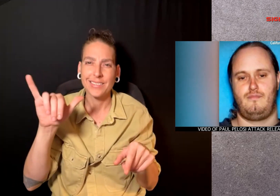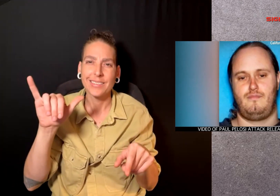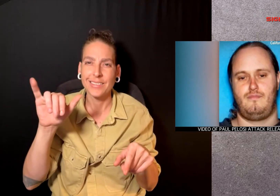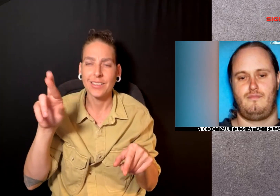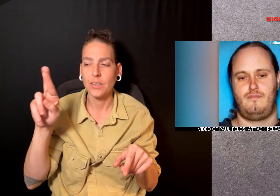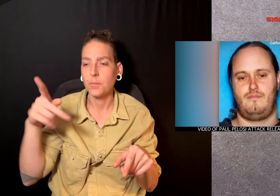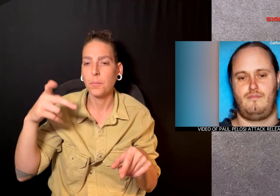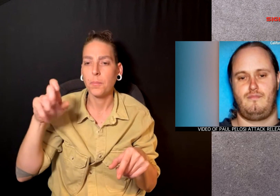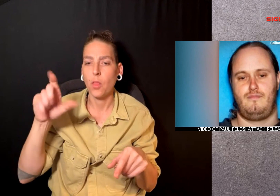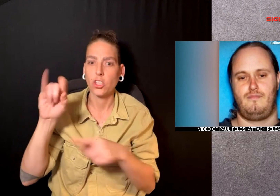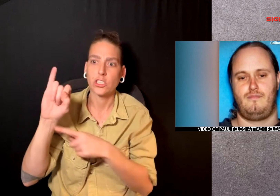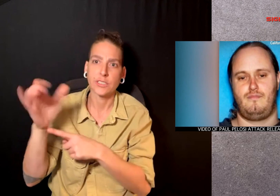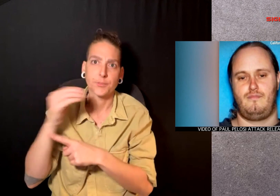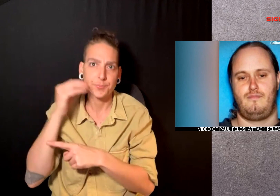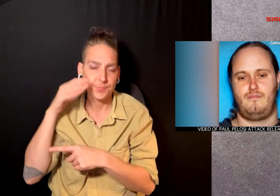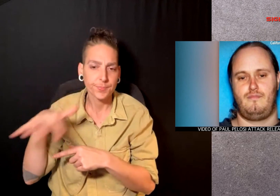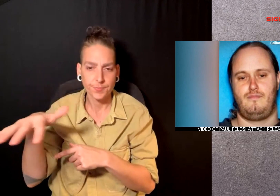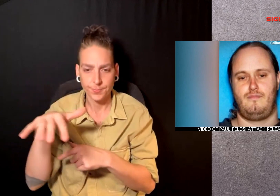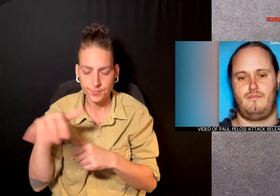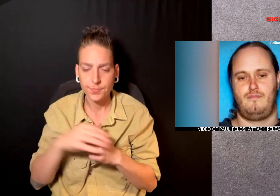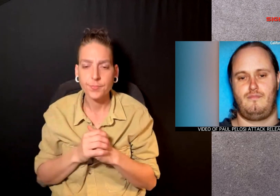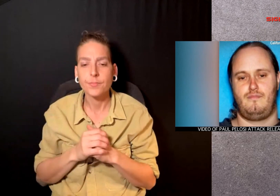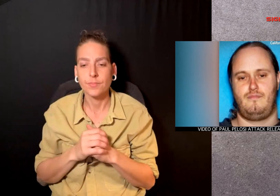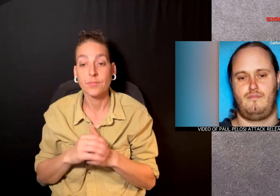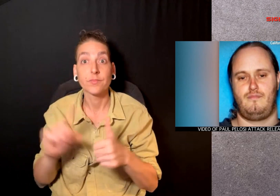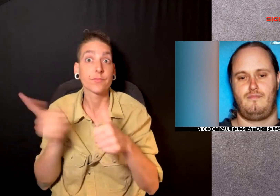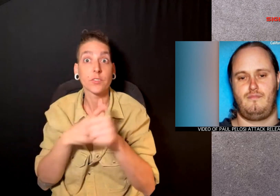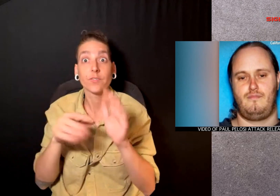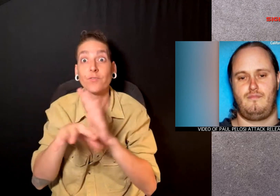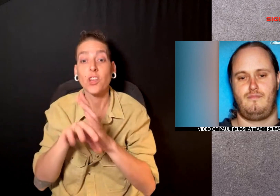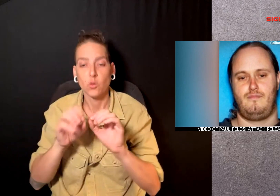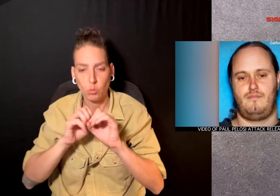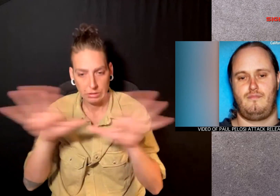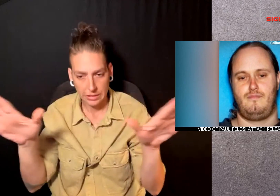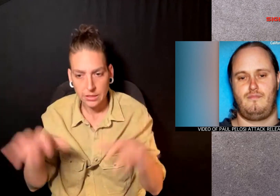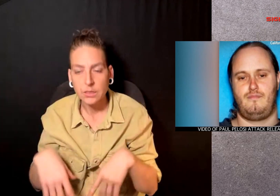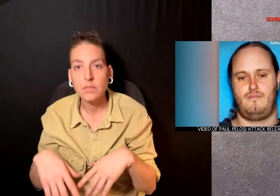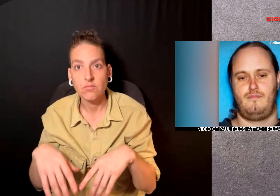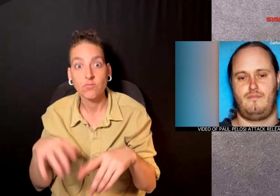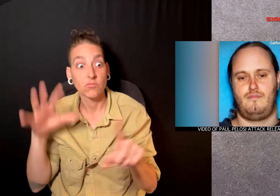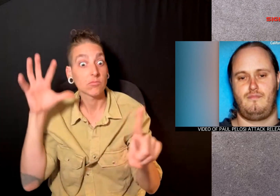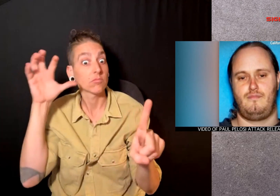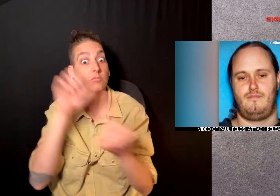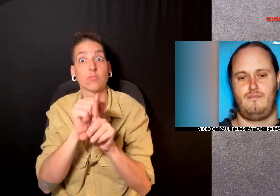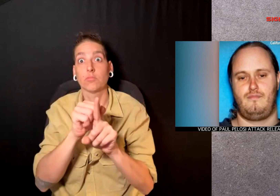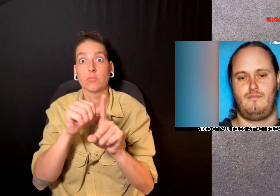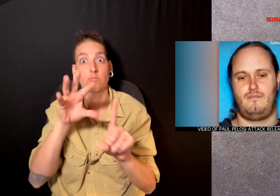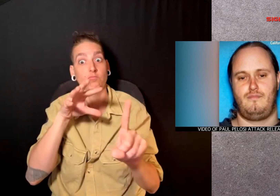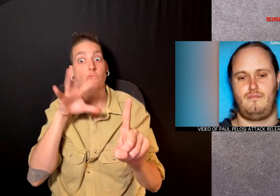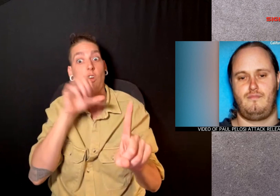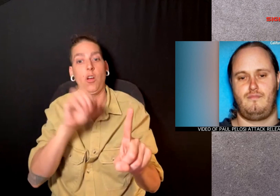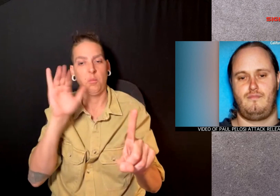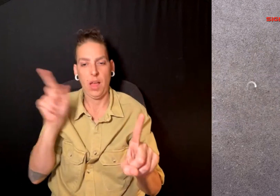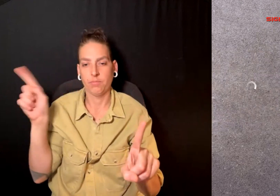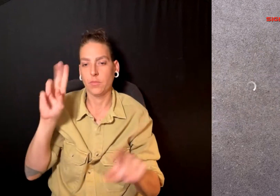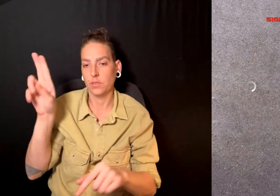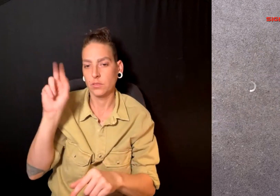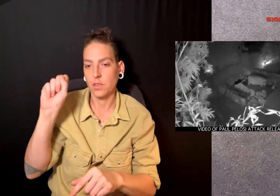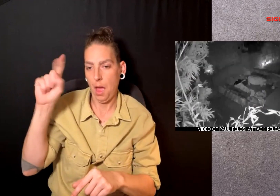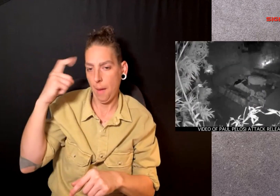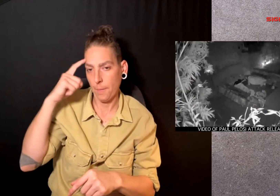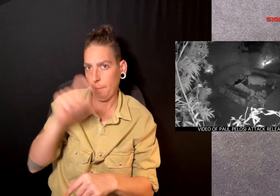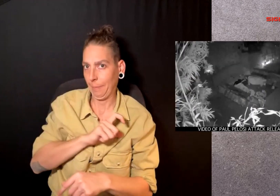San Francisco home of Paul and Nancy Pelosi the first release video was captured by a US Capitol